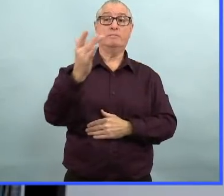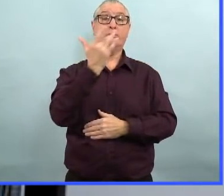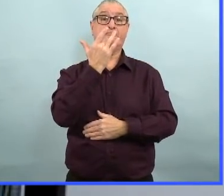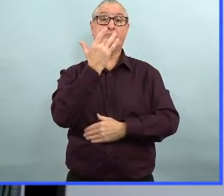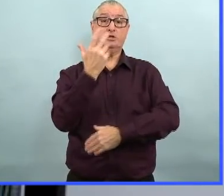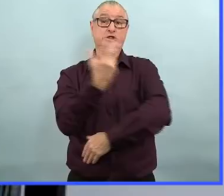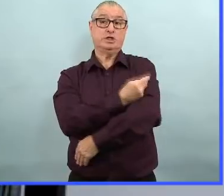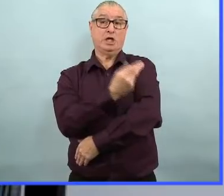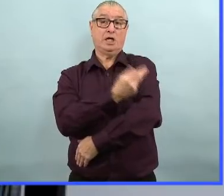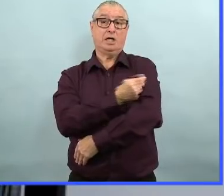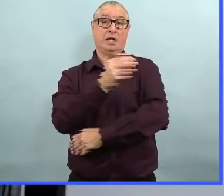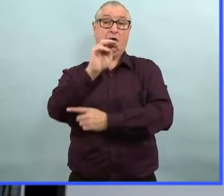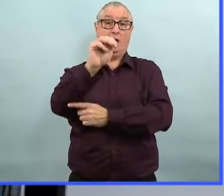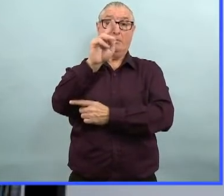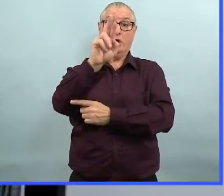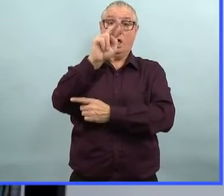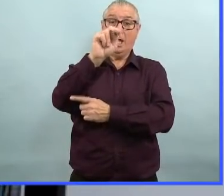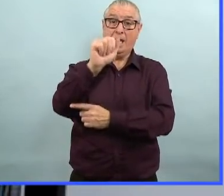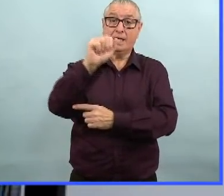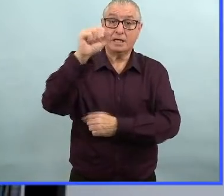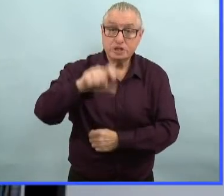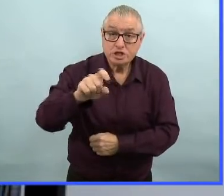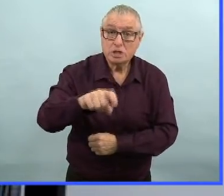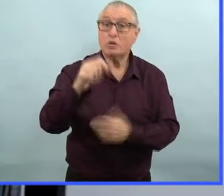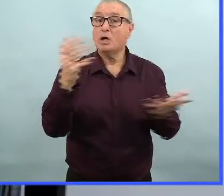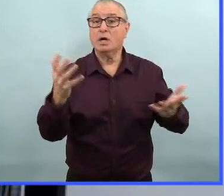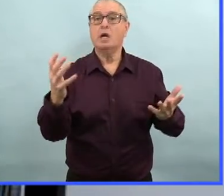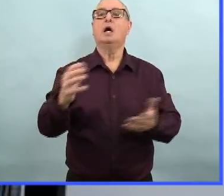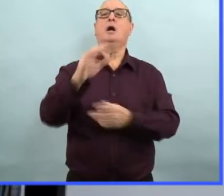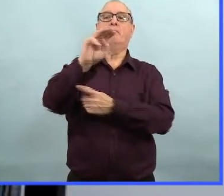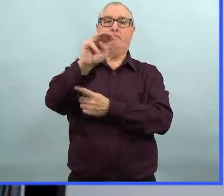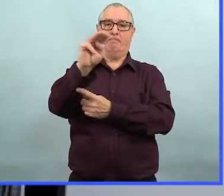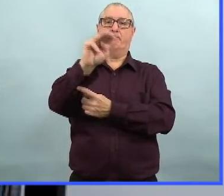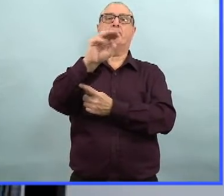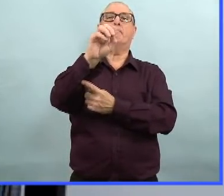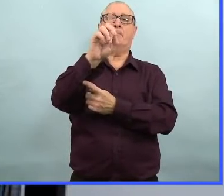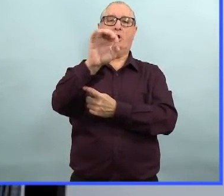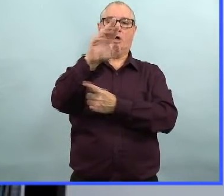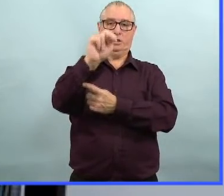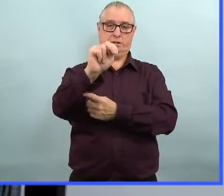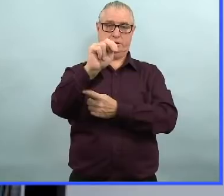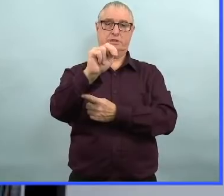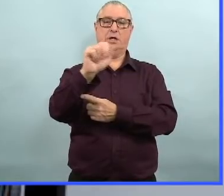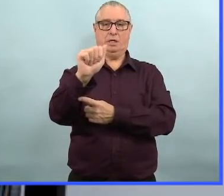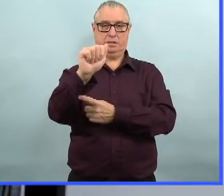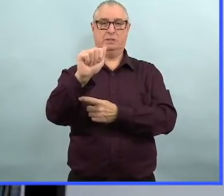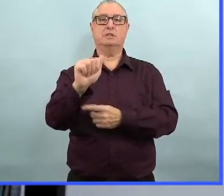so keeping sufficient stock of the pfizer vaccine available to adolescents and young adults will